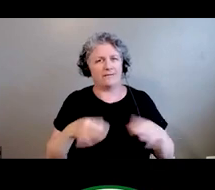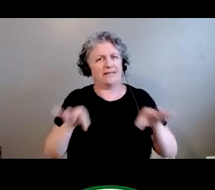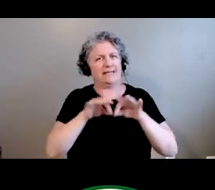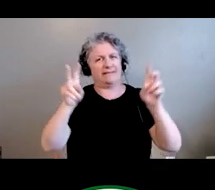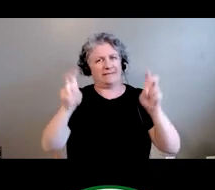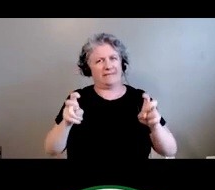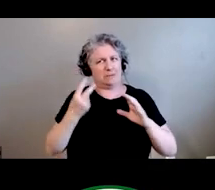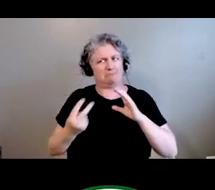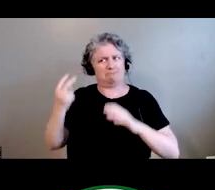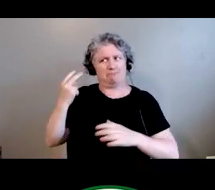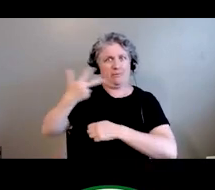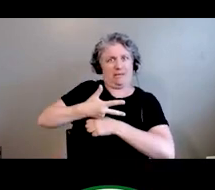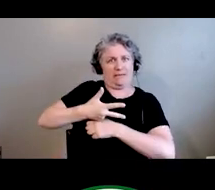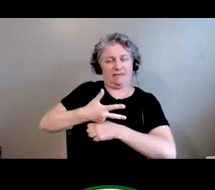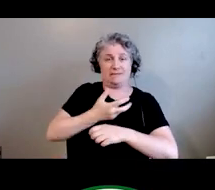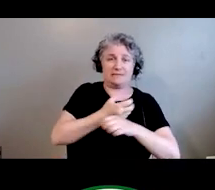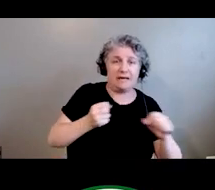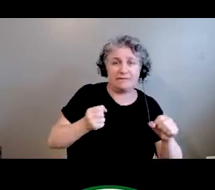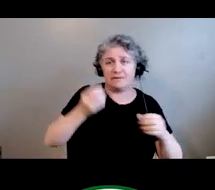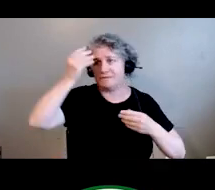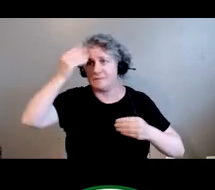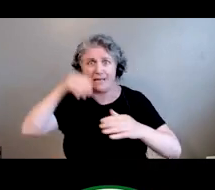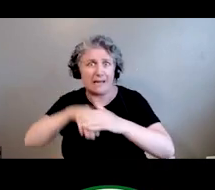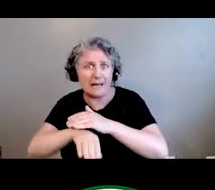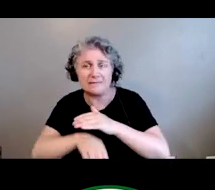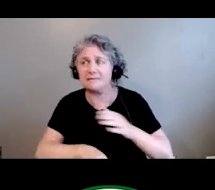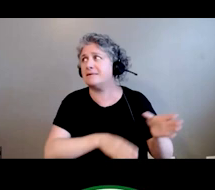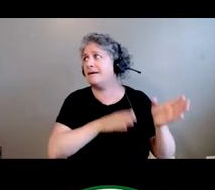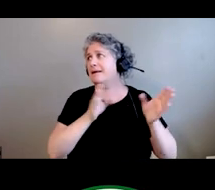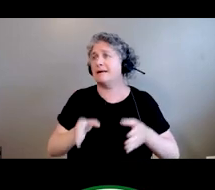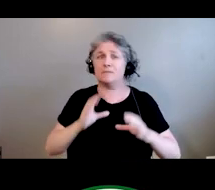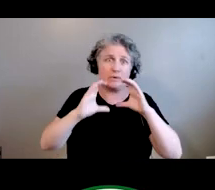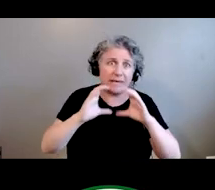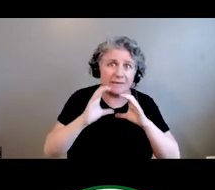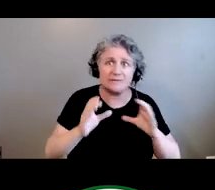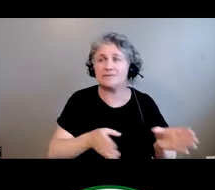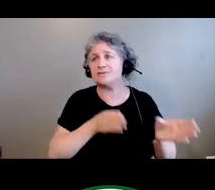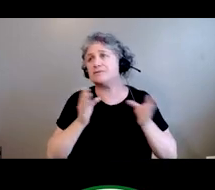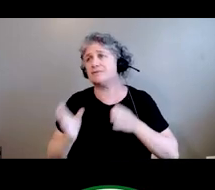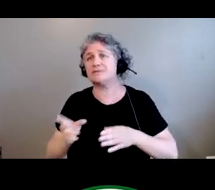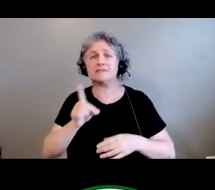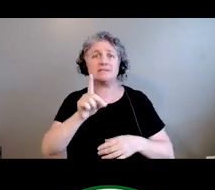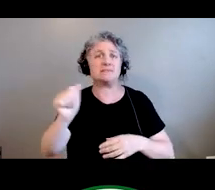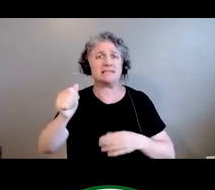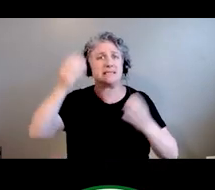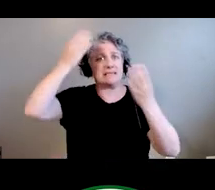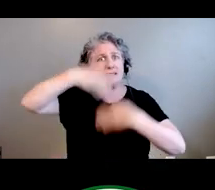community and those are all things that I really think. Everyone from this who watch this and who watch the conference even bits and pieces